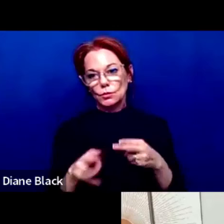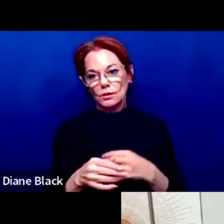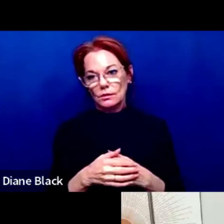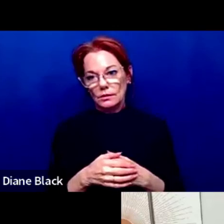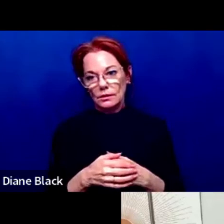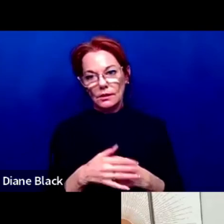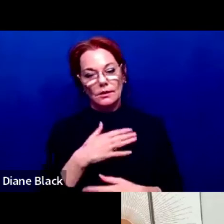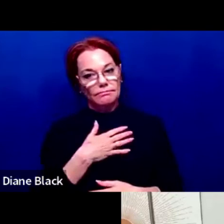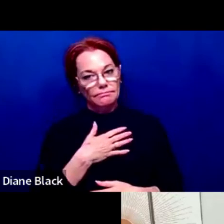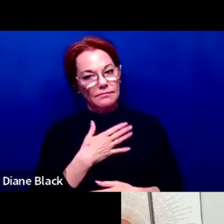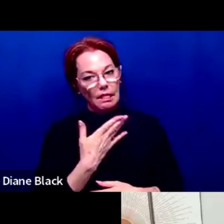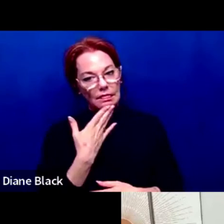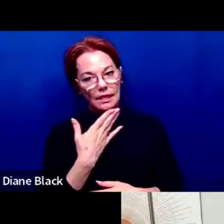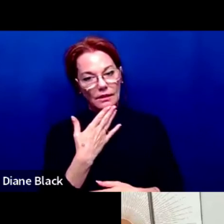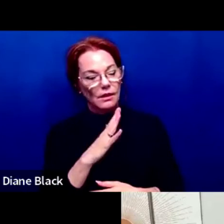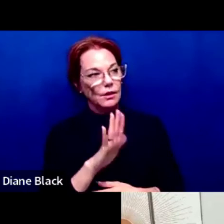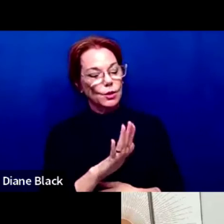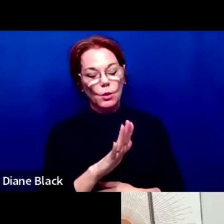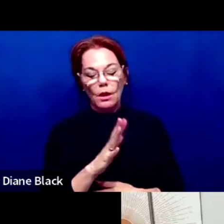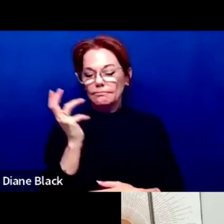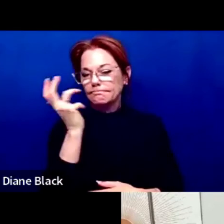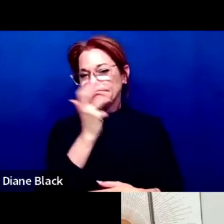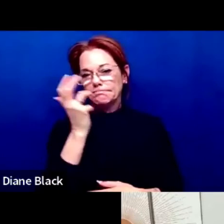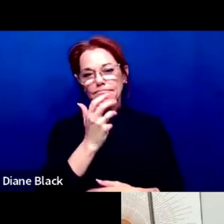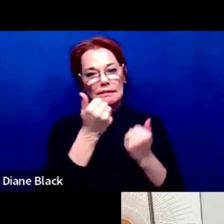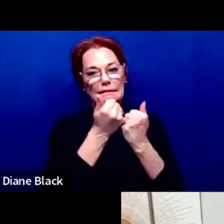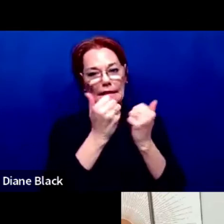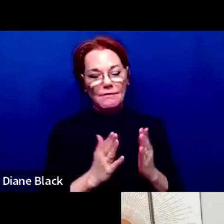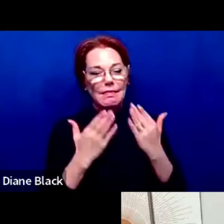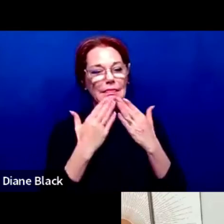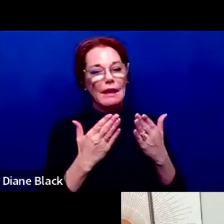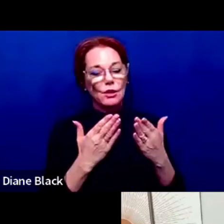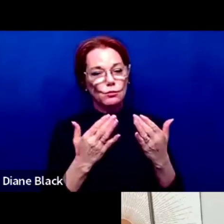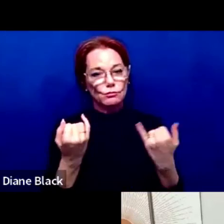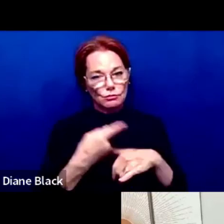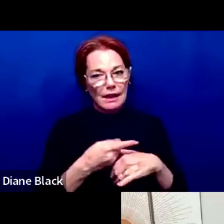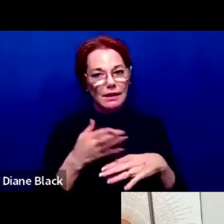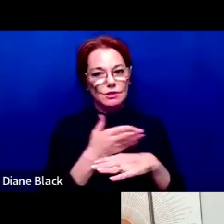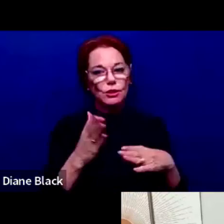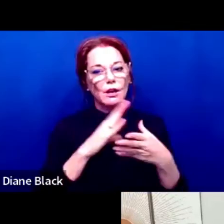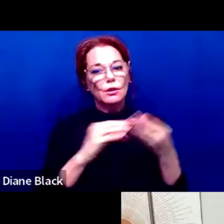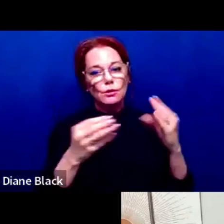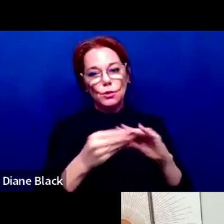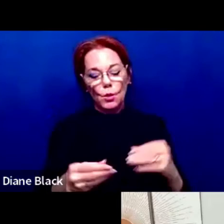you, you are such a compelling advocate. And we appreciate you being here to share your story and to really, I mean, you're